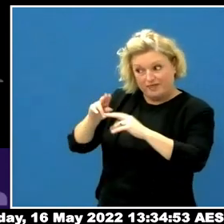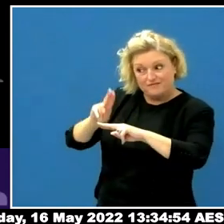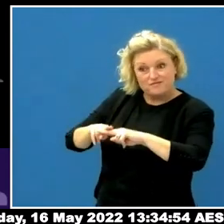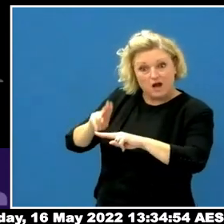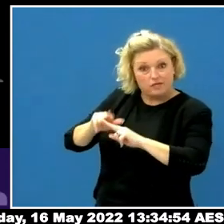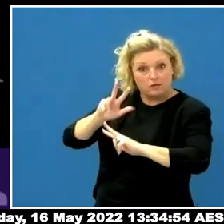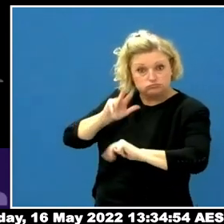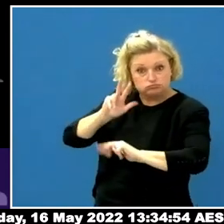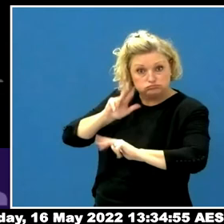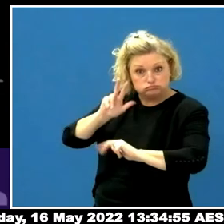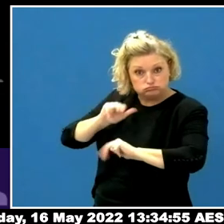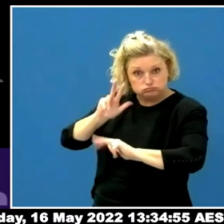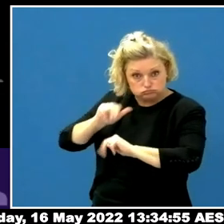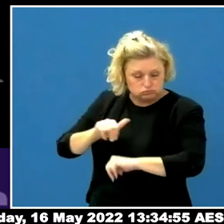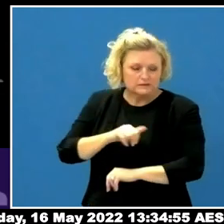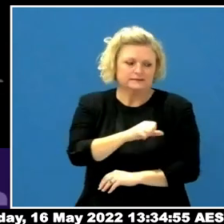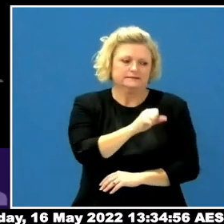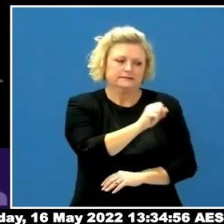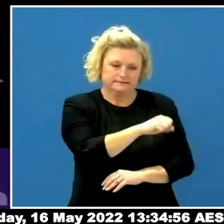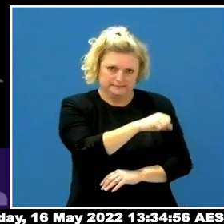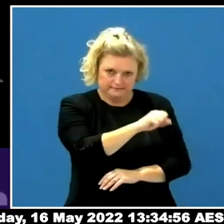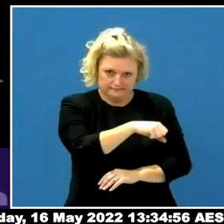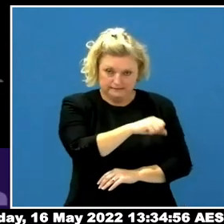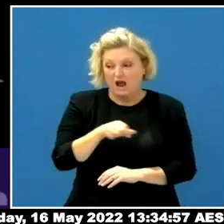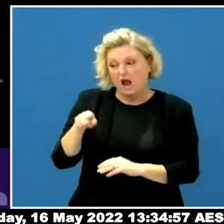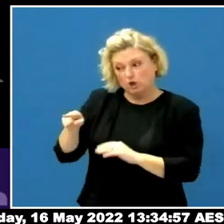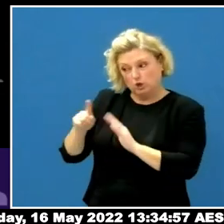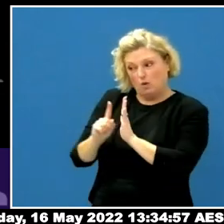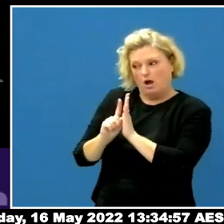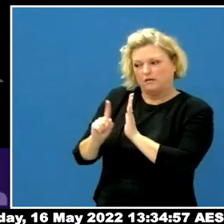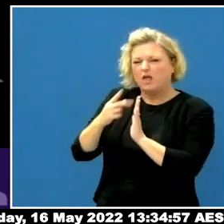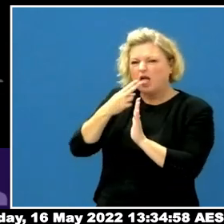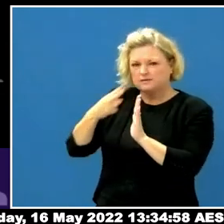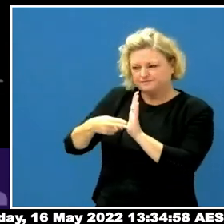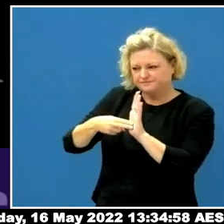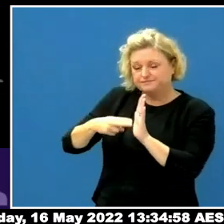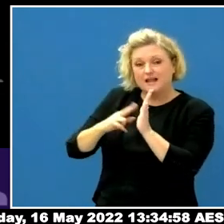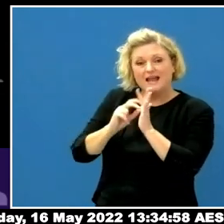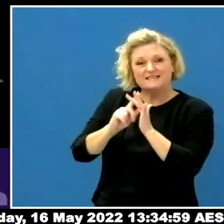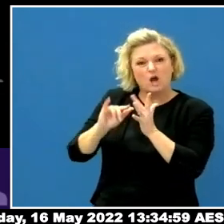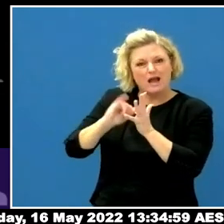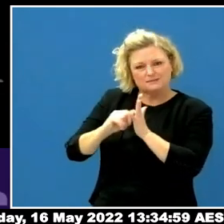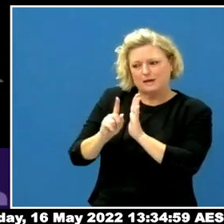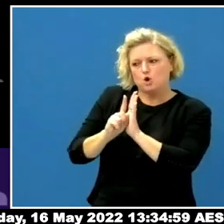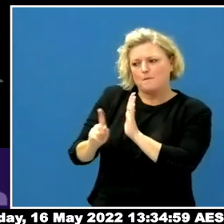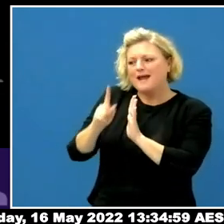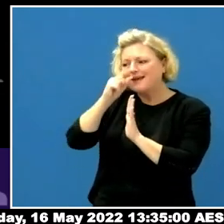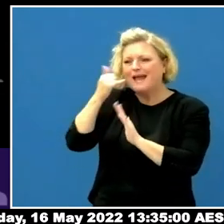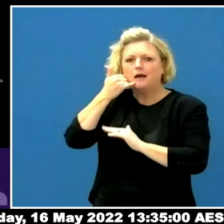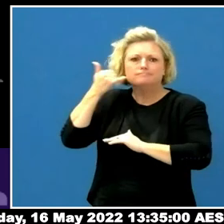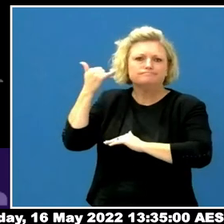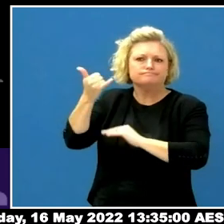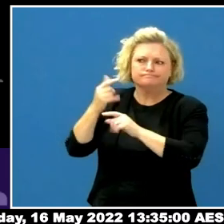Yes, I am. What support on a daily basis does Simon need?